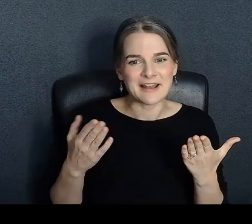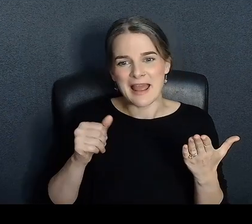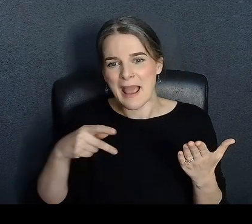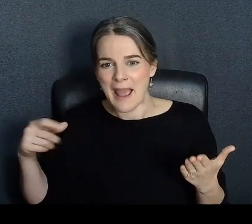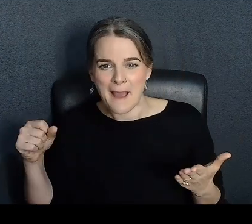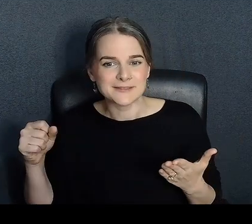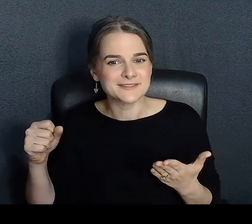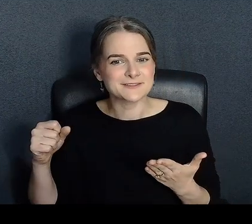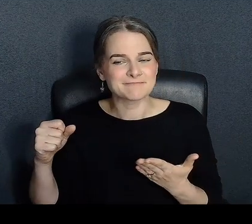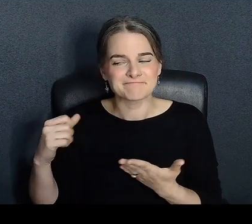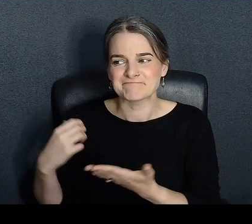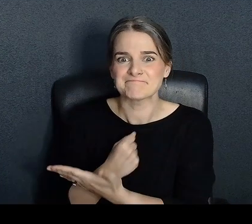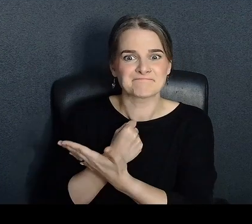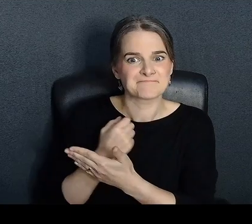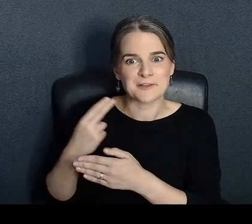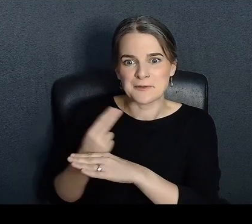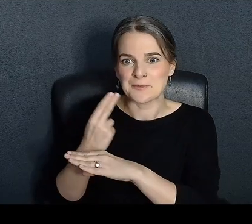have been using that.